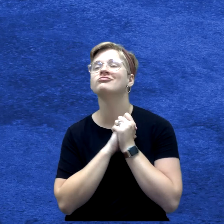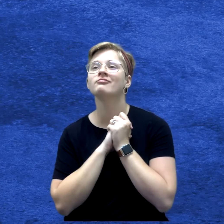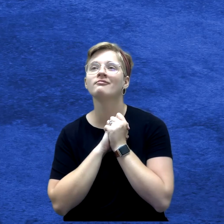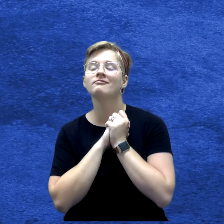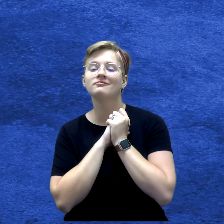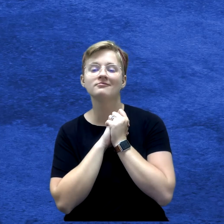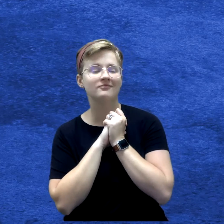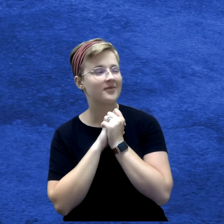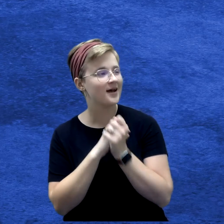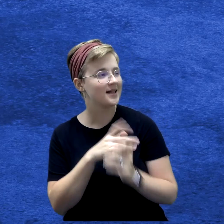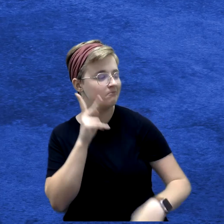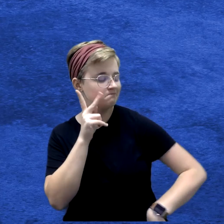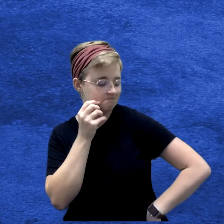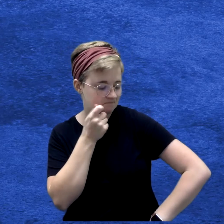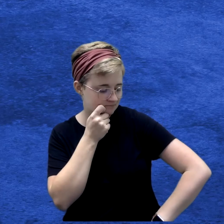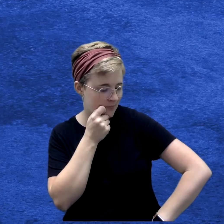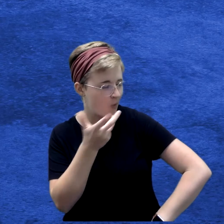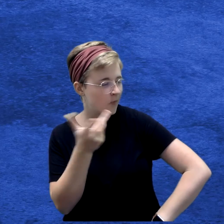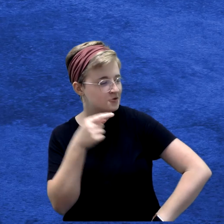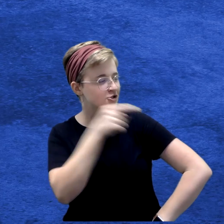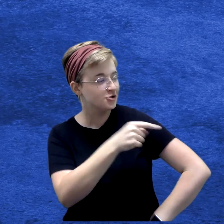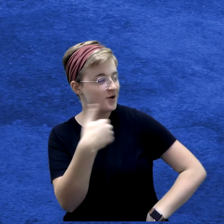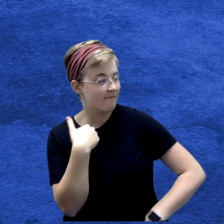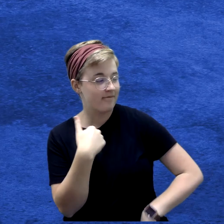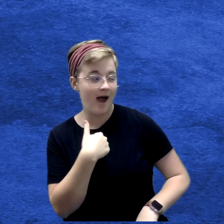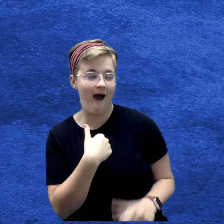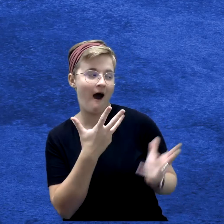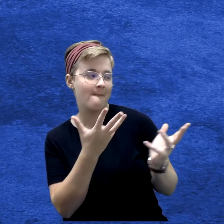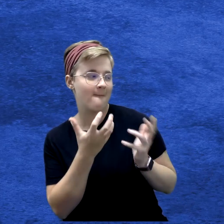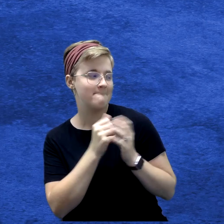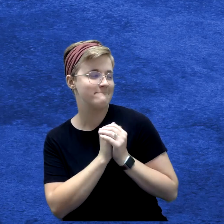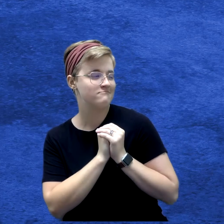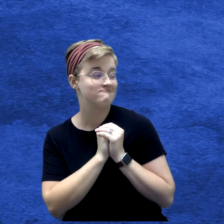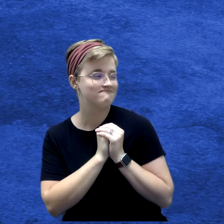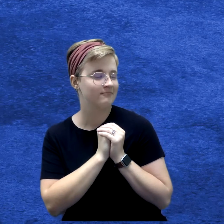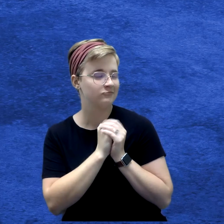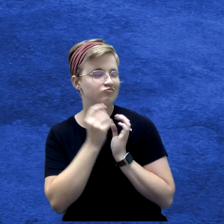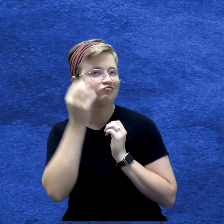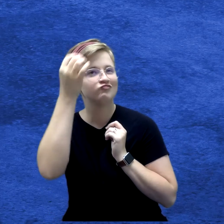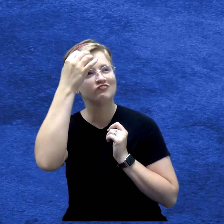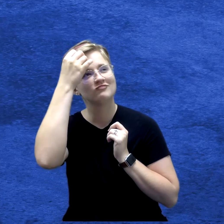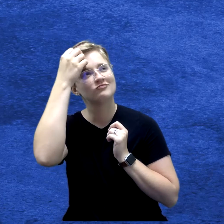“Let’s see, what do you have that I want?” He scratched his head.